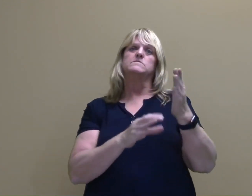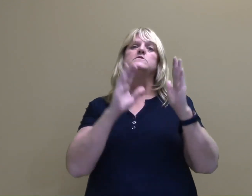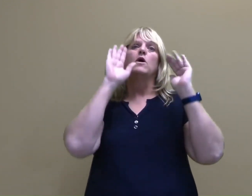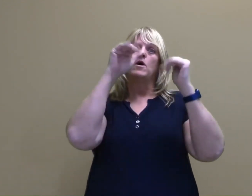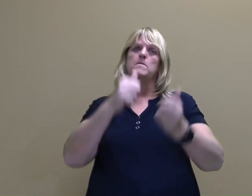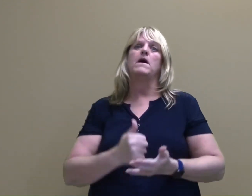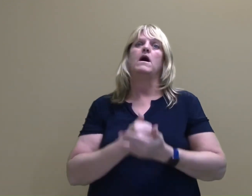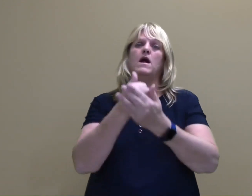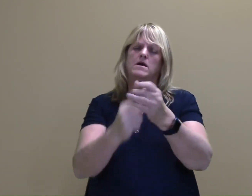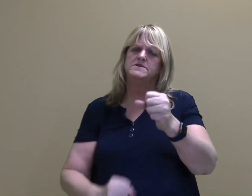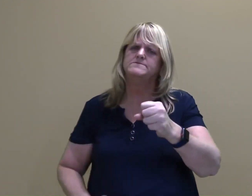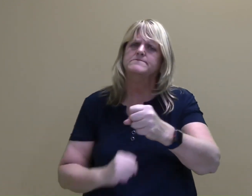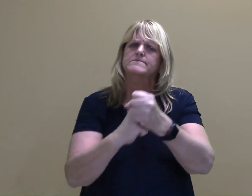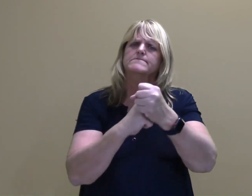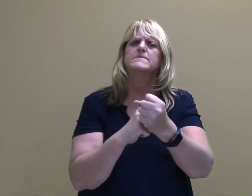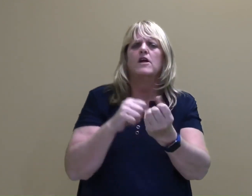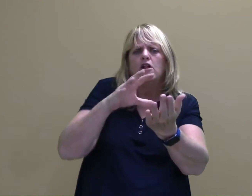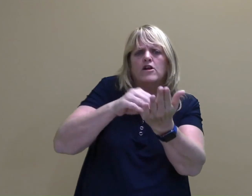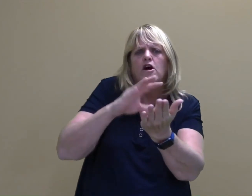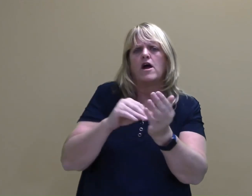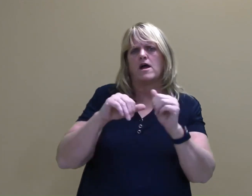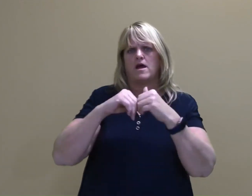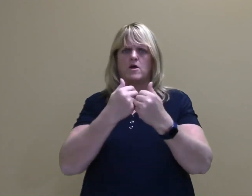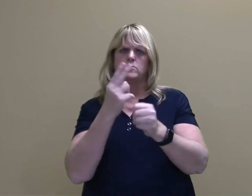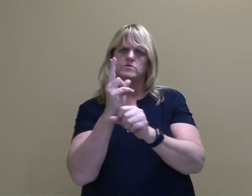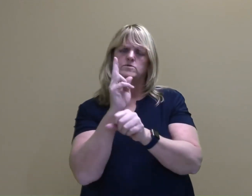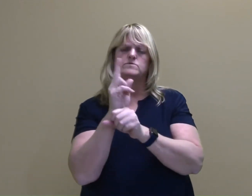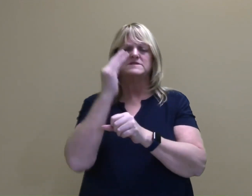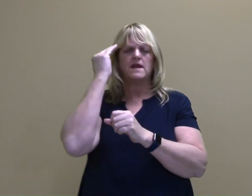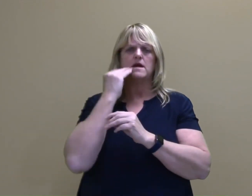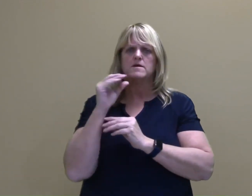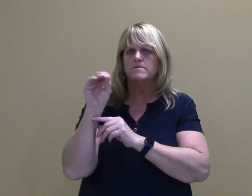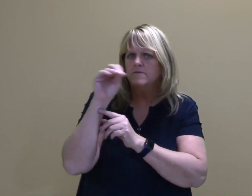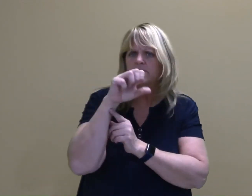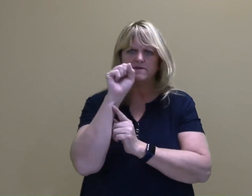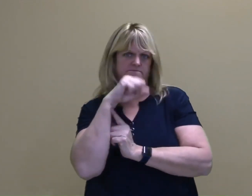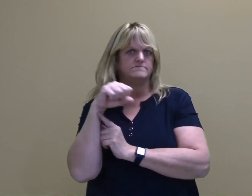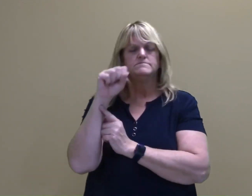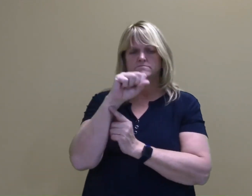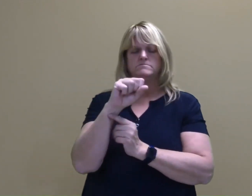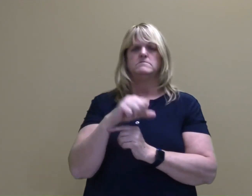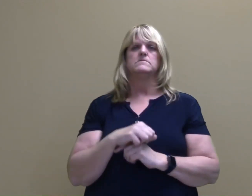this chapter aims to increase awareness of the importance of head movements in ASL.